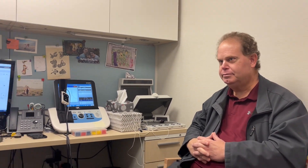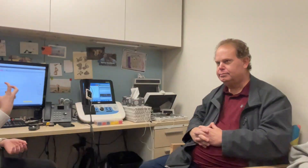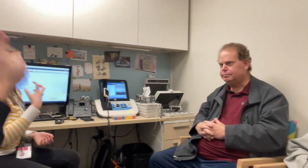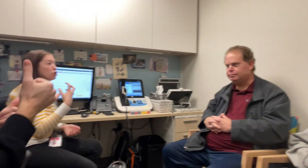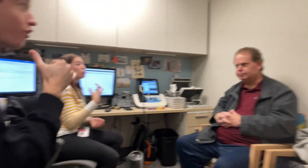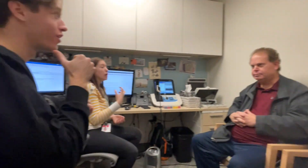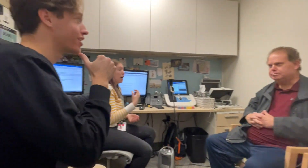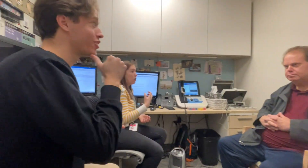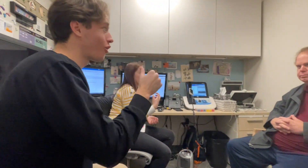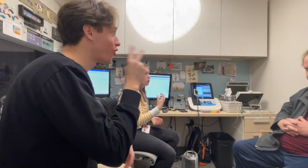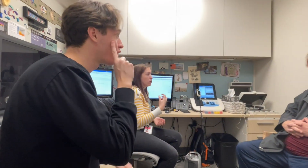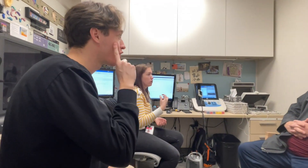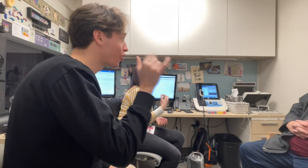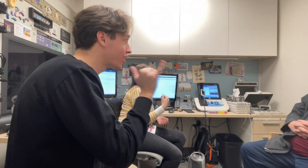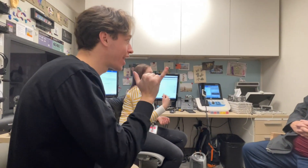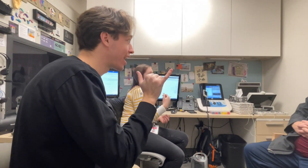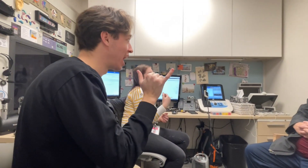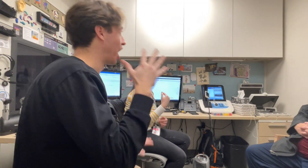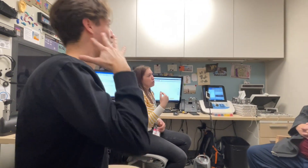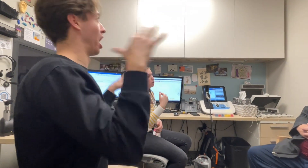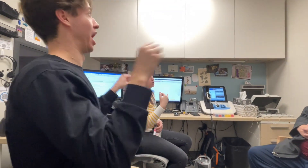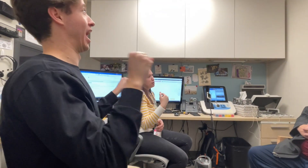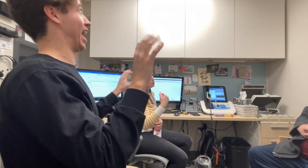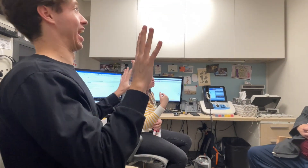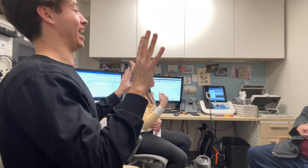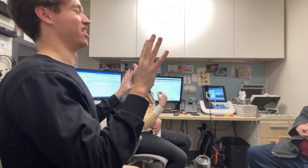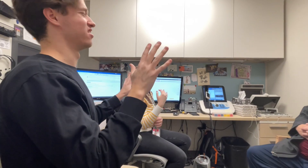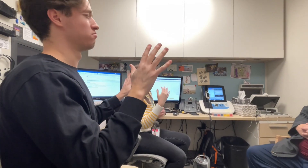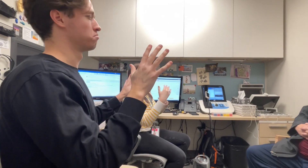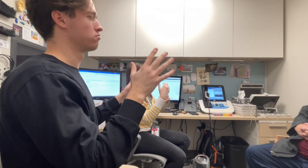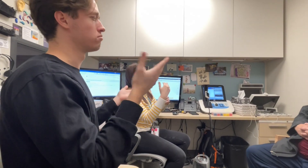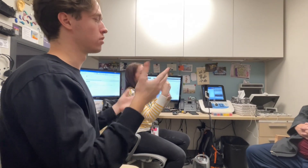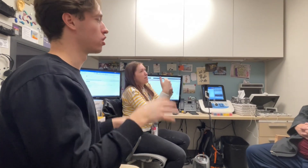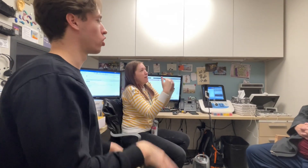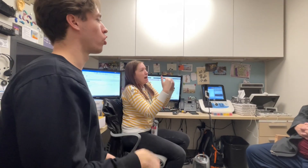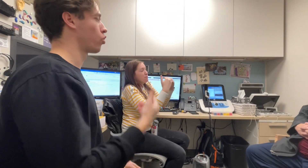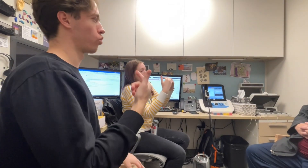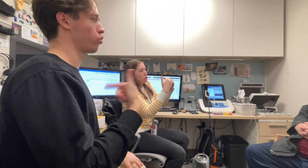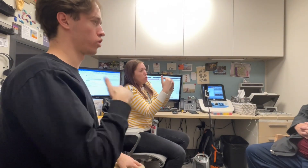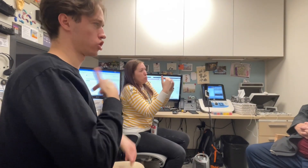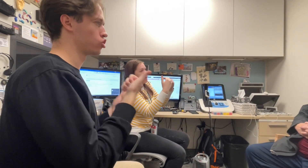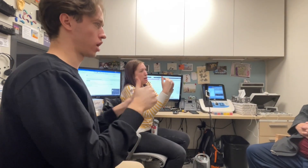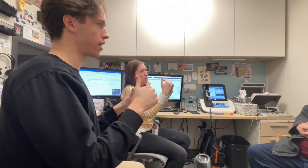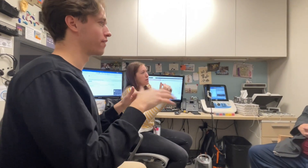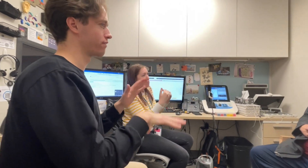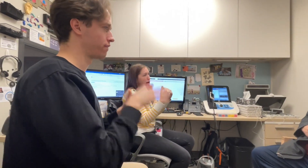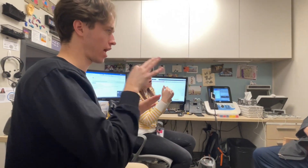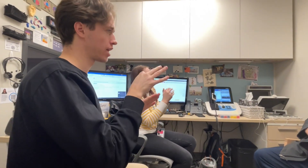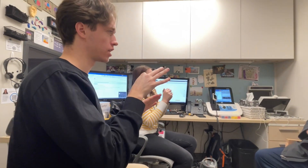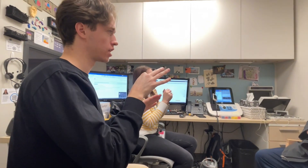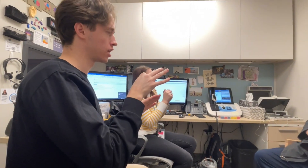that it's too loud so sometimes we like to find that volume and then back off a little